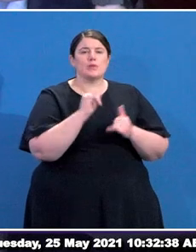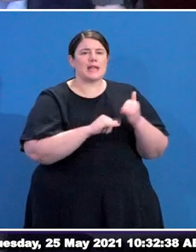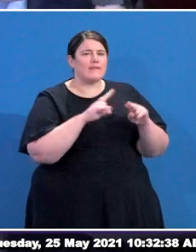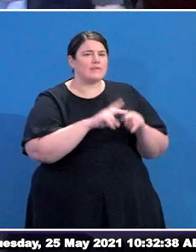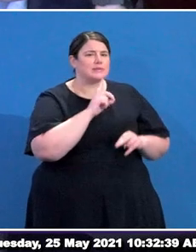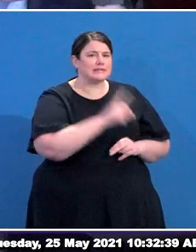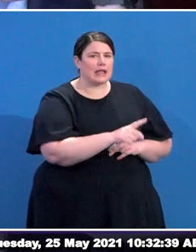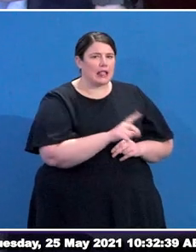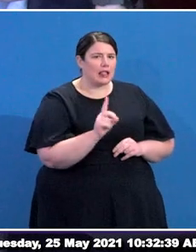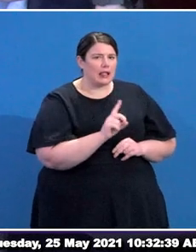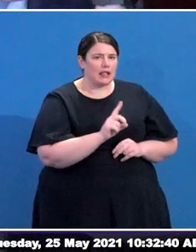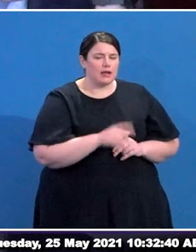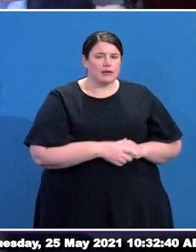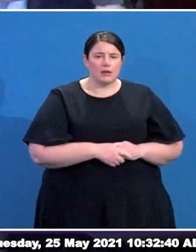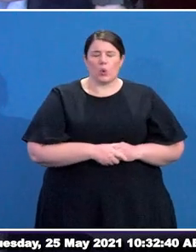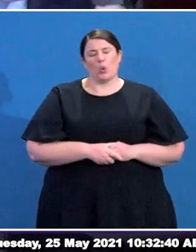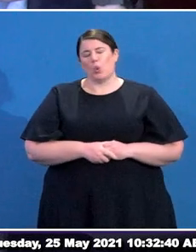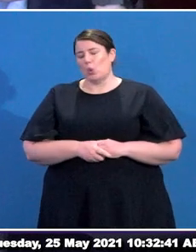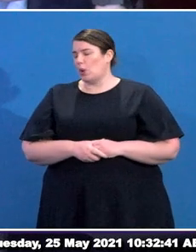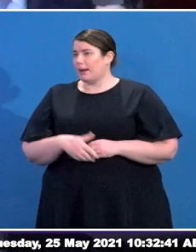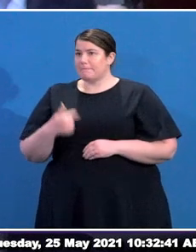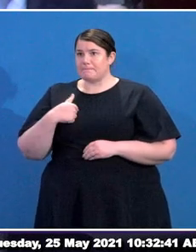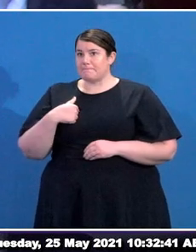I will have to refer back to my notes.